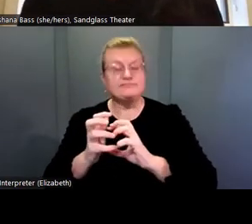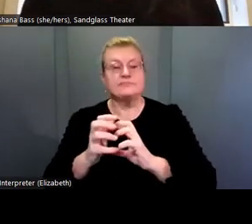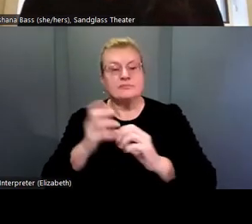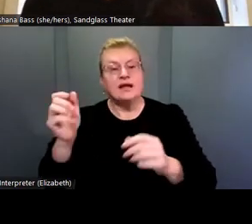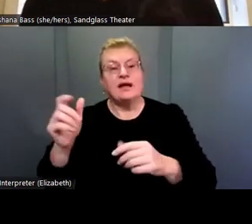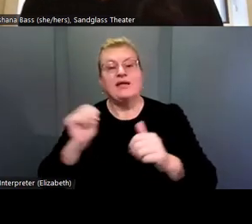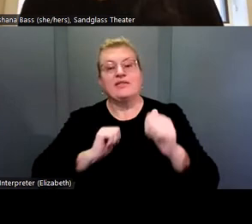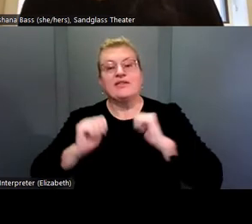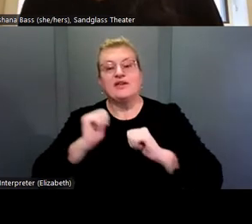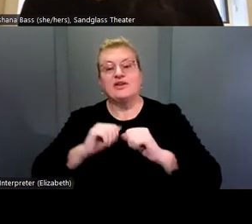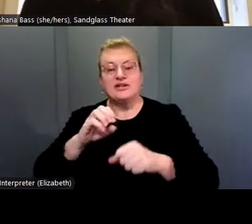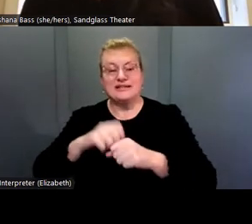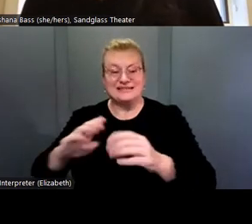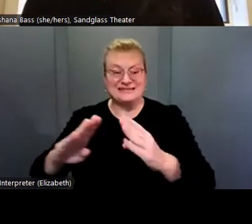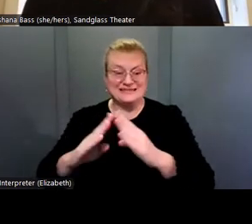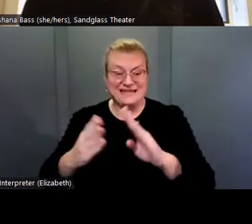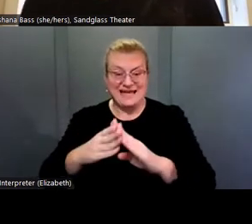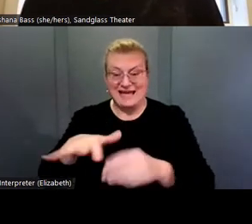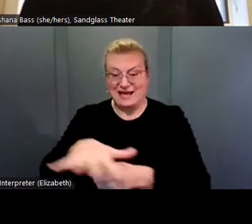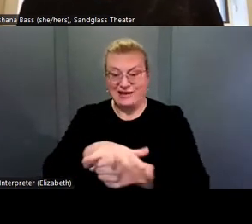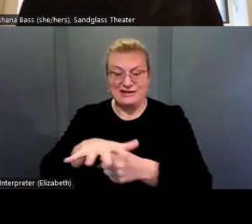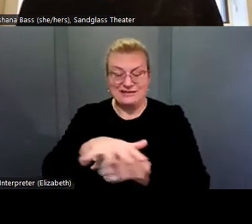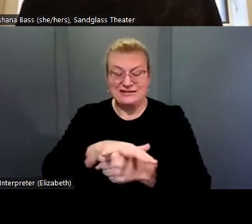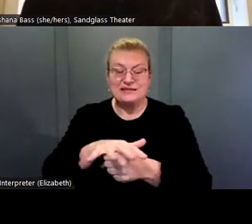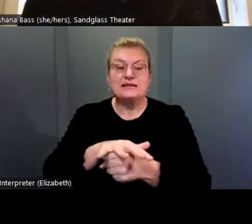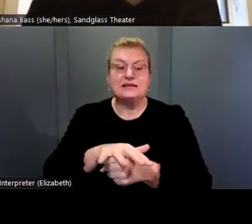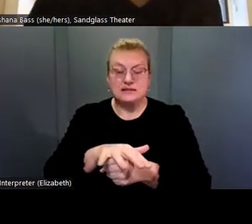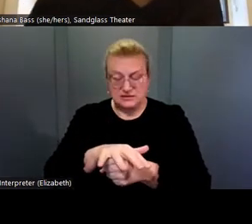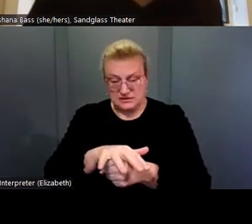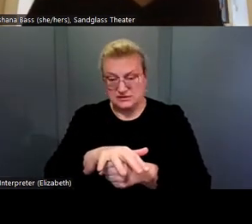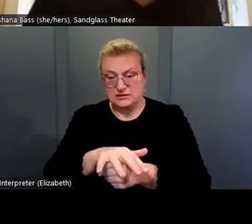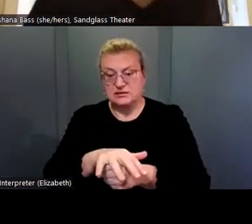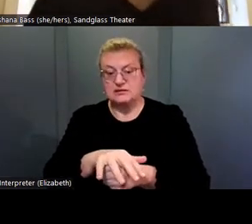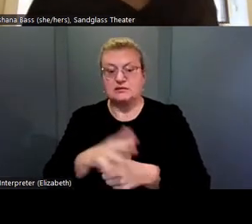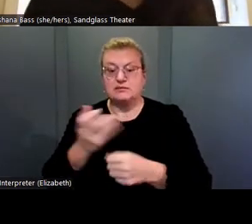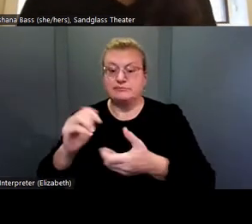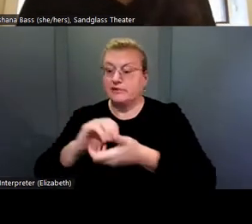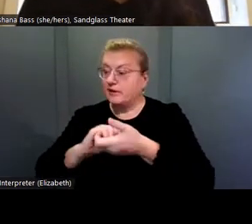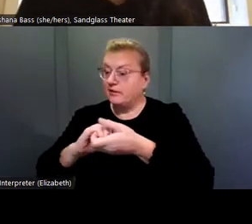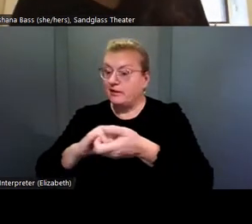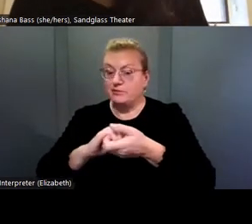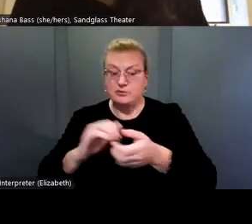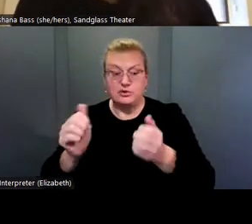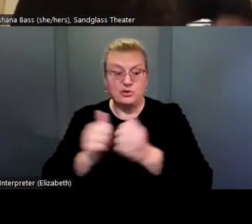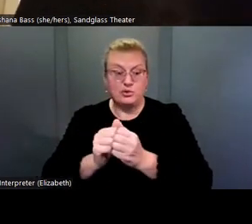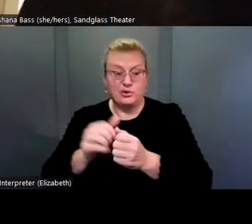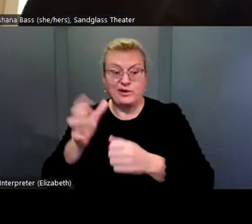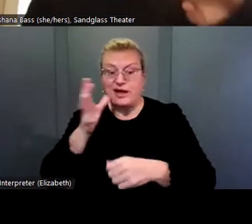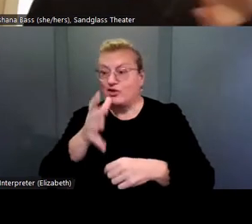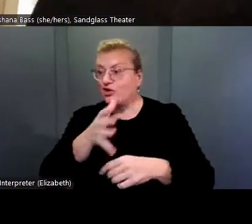in their town, municipalities, and many people function in collaboration with agricultural... Wherever you are,